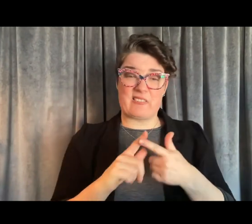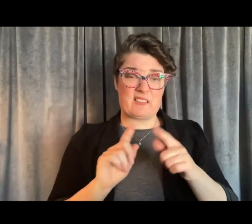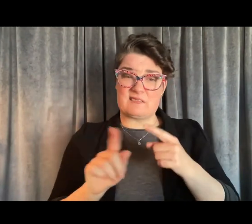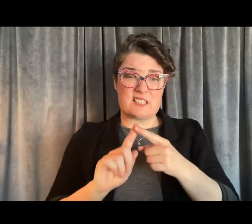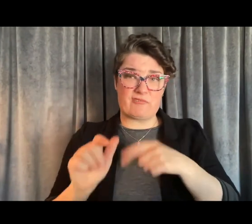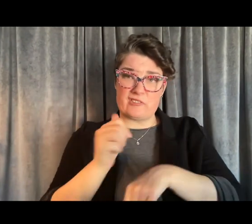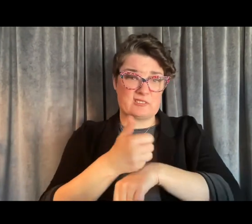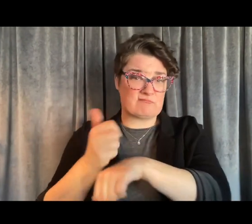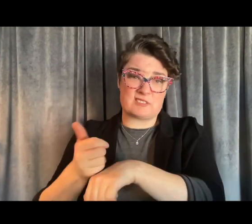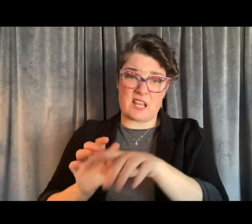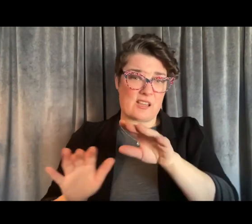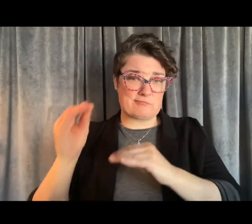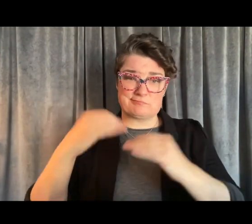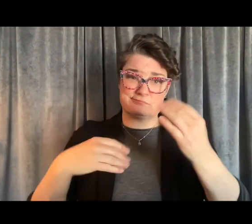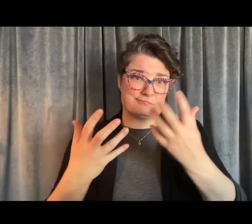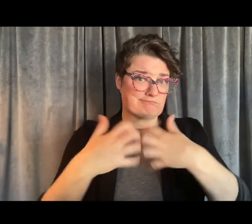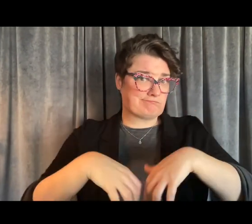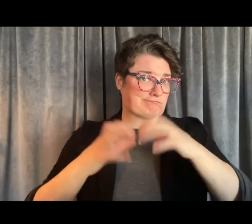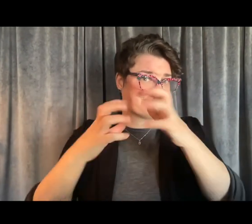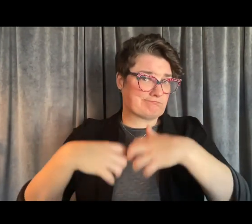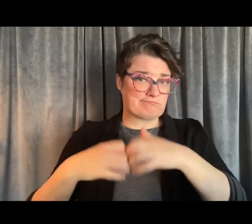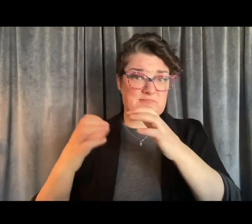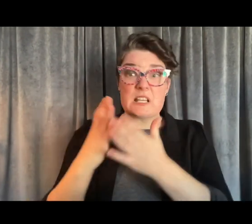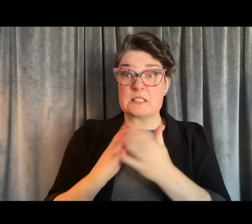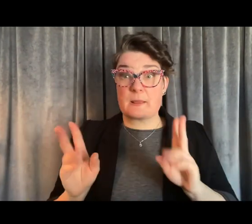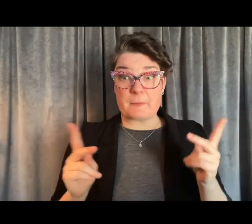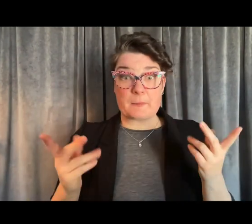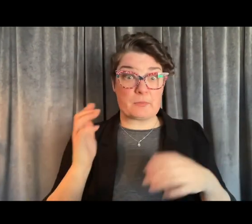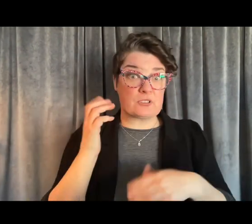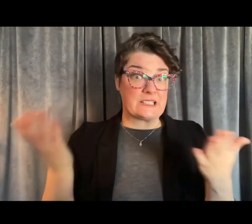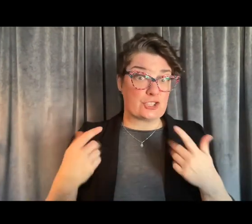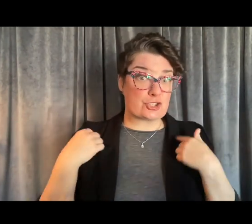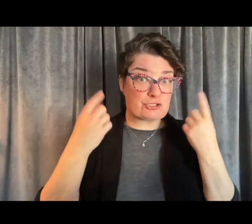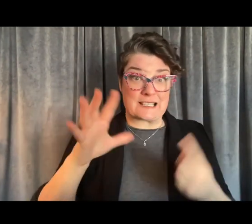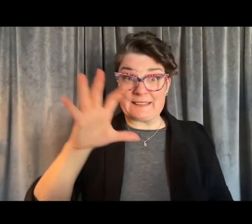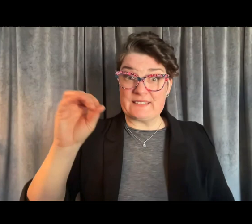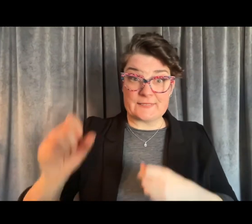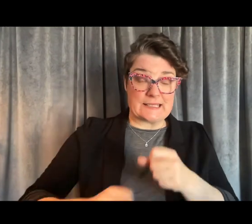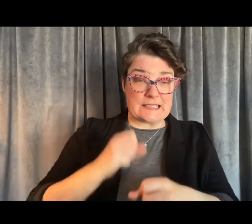And some people who've been here for 50 years are still here and it's just layered, you know.